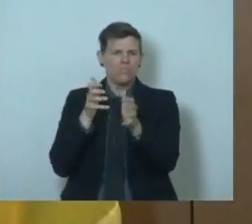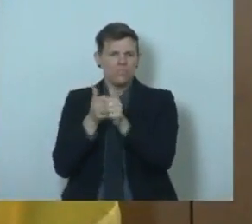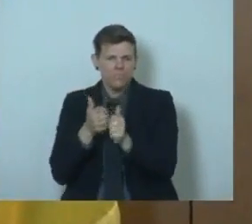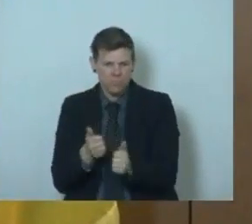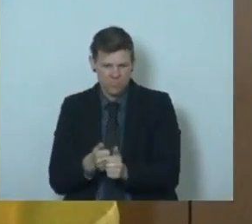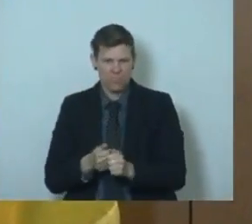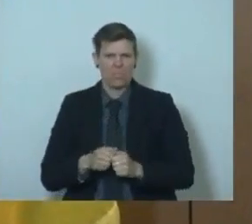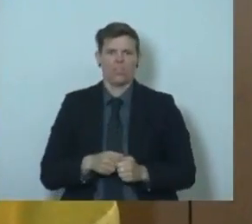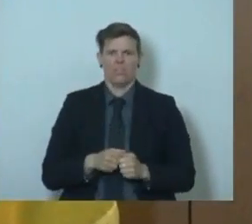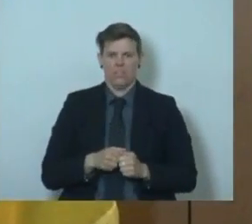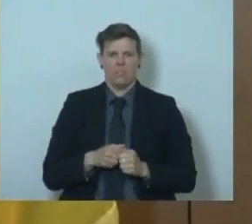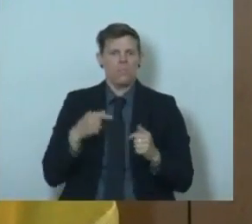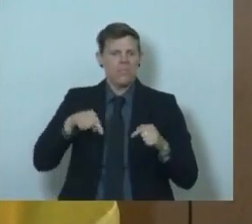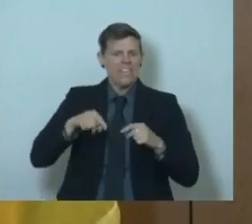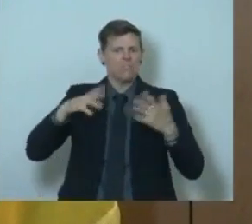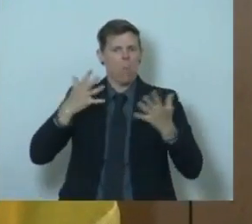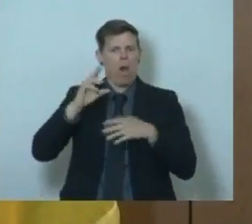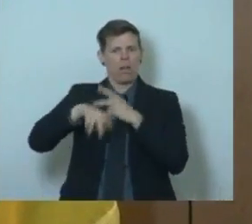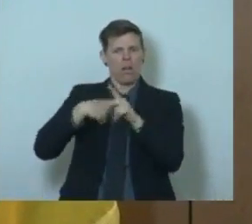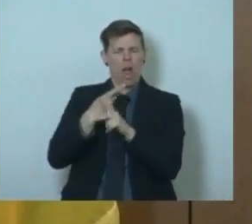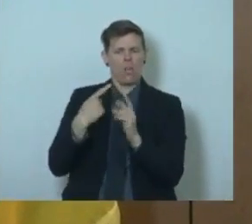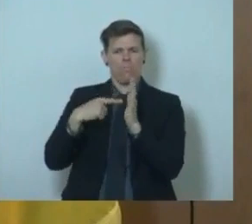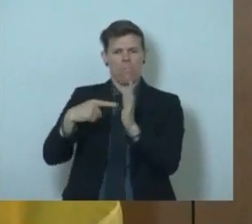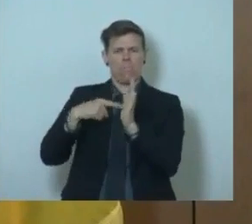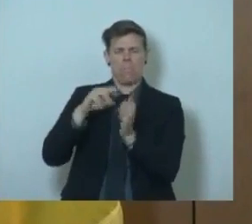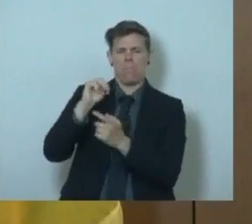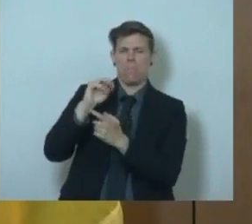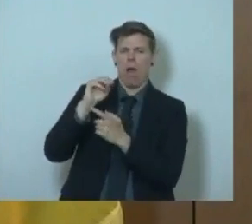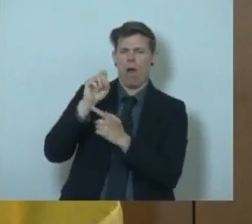WE ARE GOING TO DO THE MODELING UPDATE.